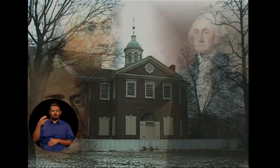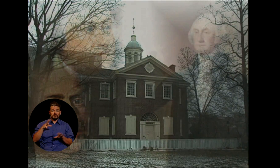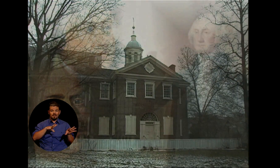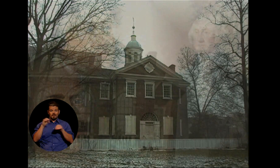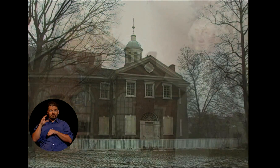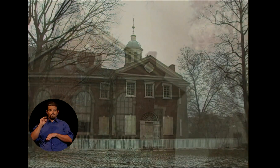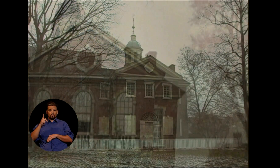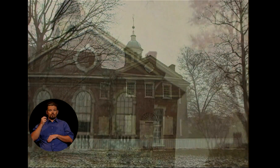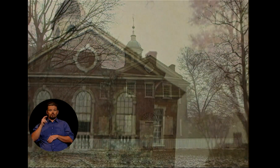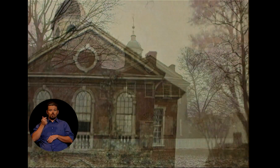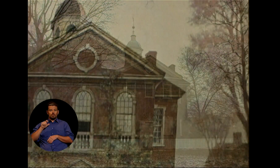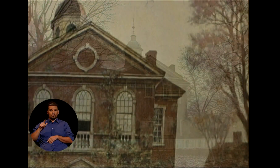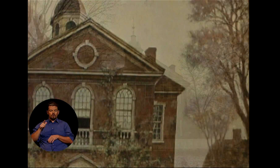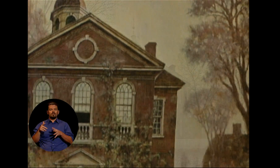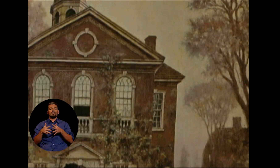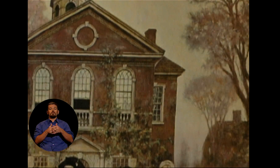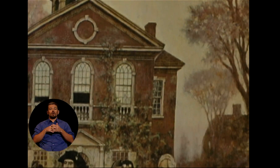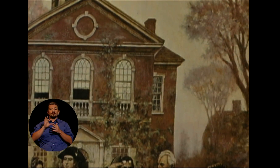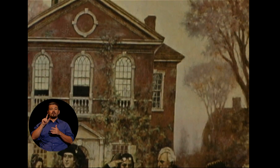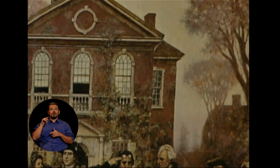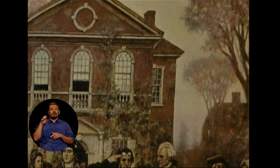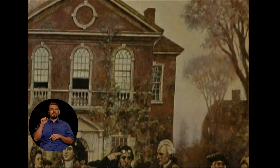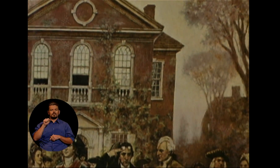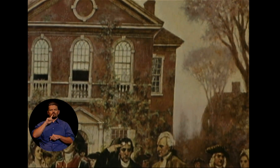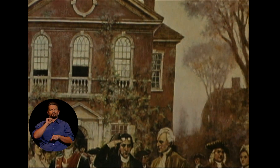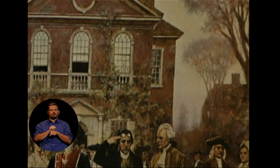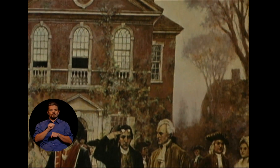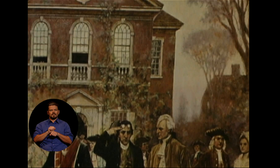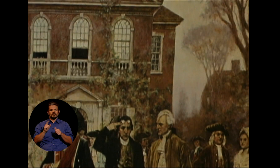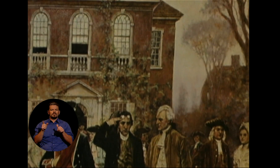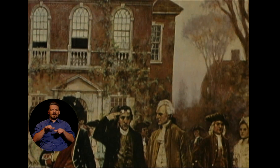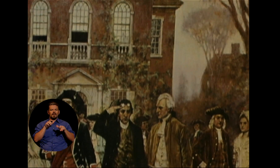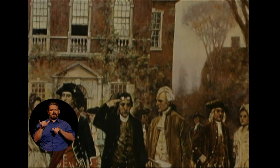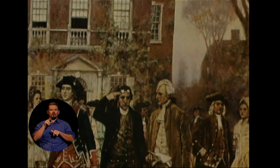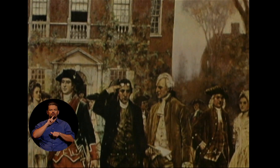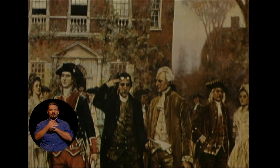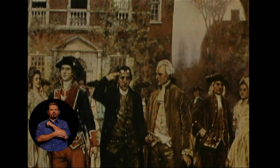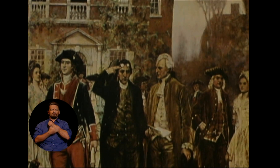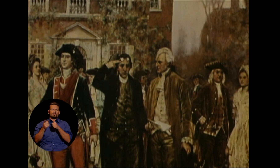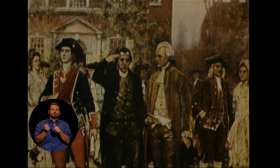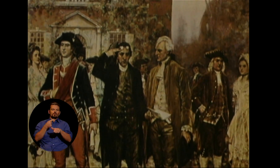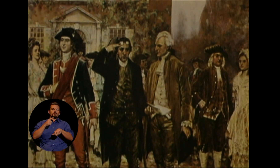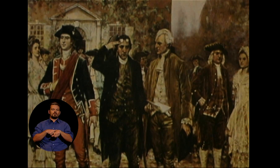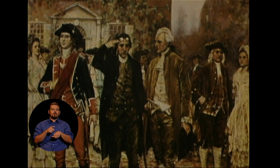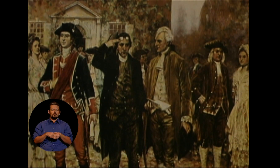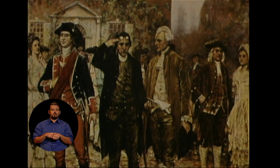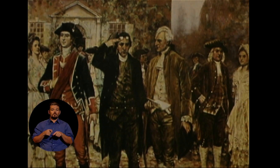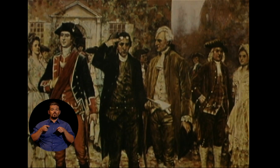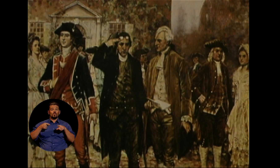FOR THE FIRST TIME. WHILE THESE MEN OF VISION AND TALENT WAITED FOR THE BRITISH RESPONSE TO THEIR PROCLAMATIONS,